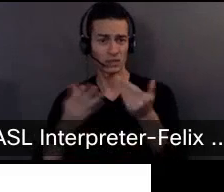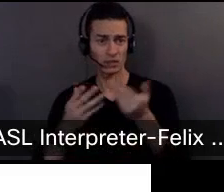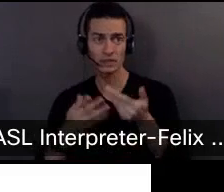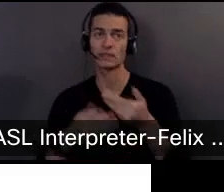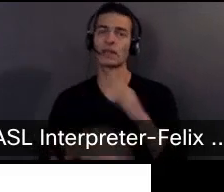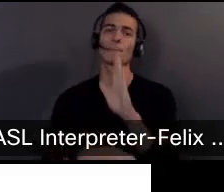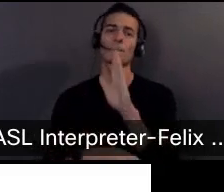Um.